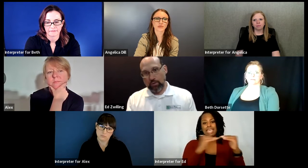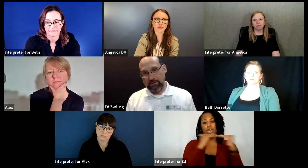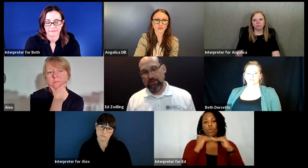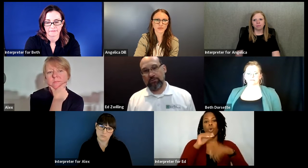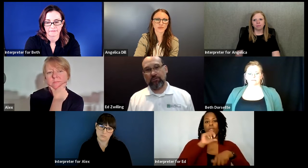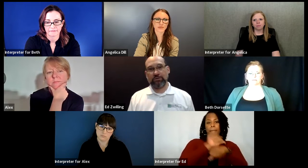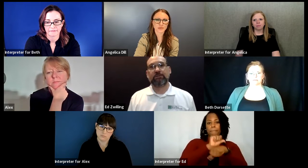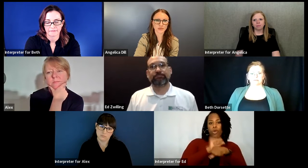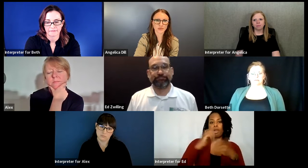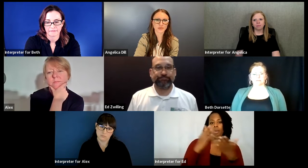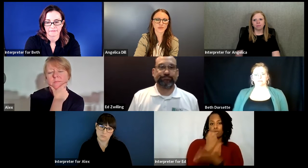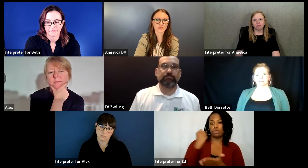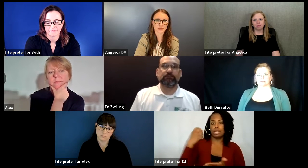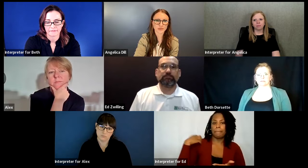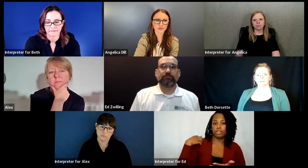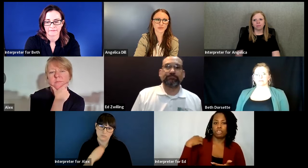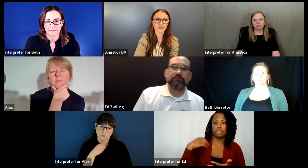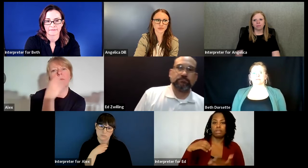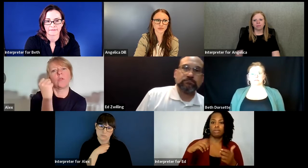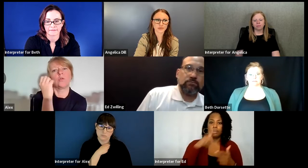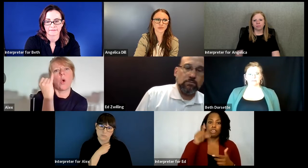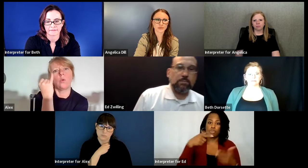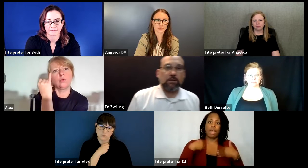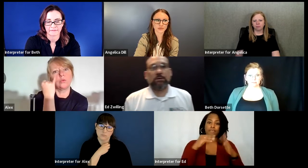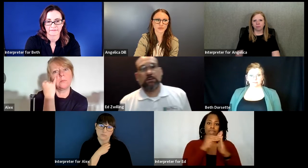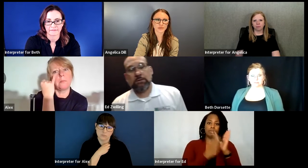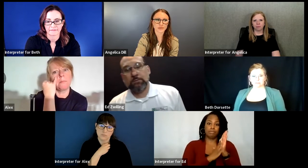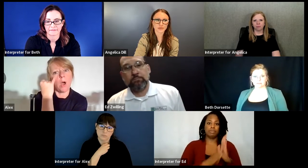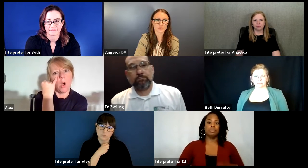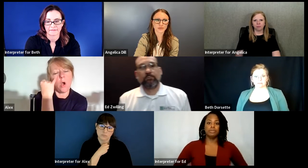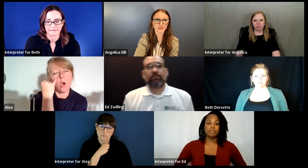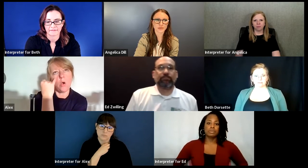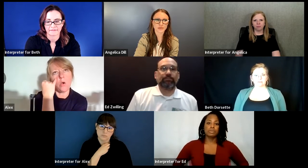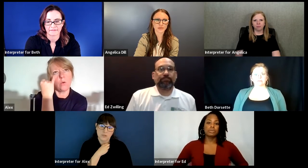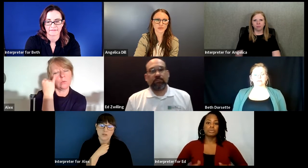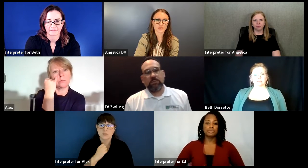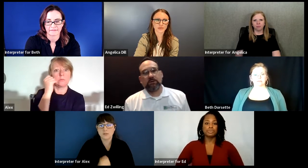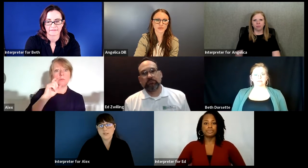That's the way that you enforce it.